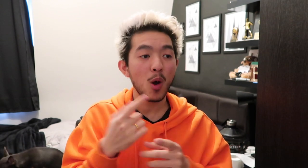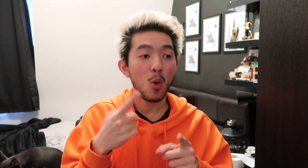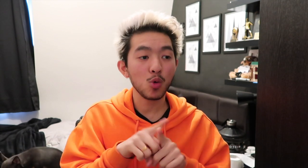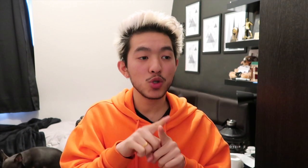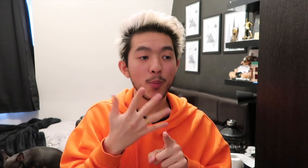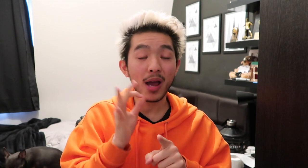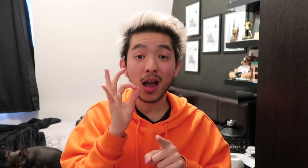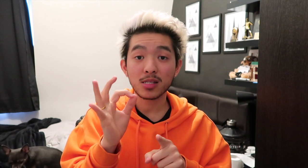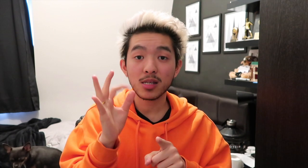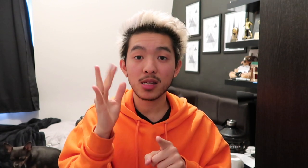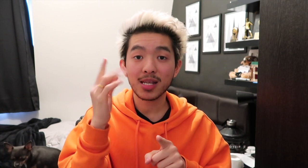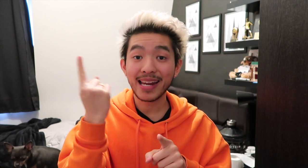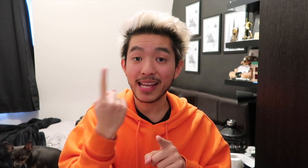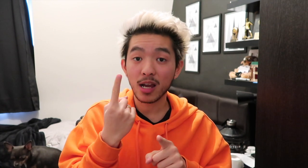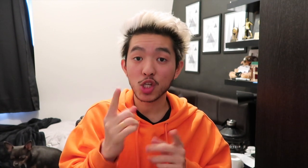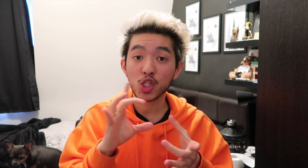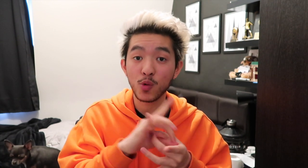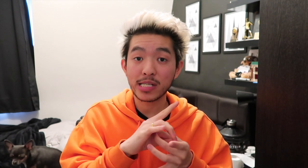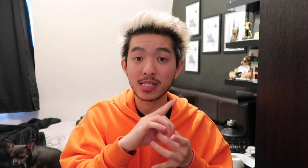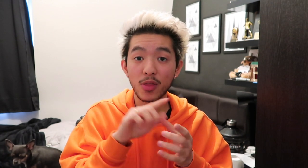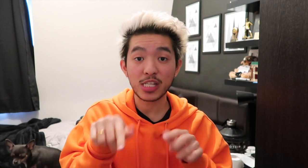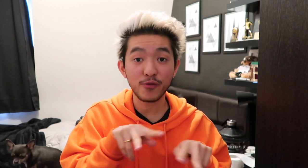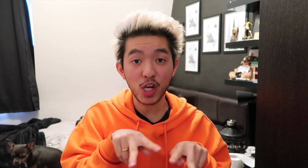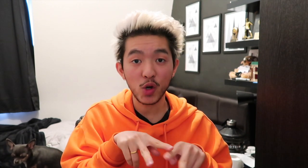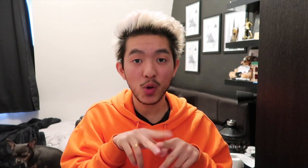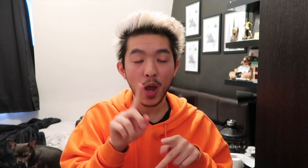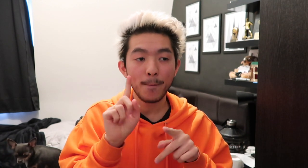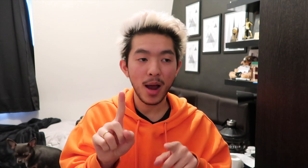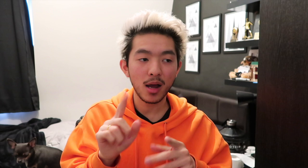I asked Nikita to join with us but -